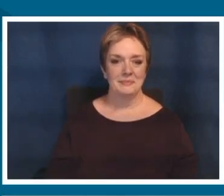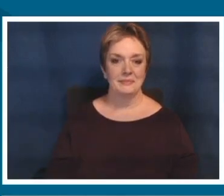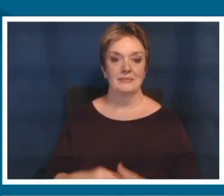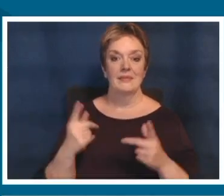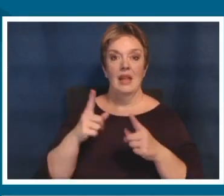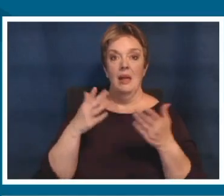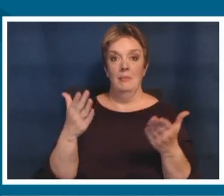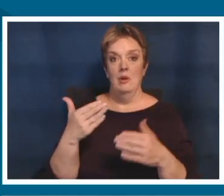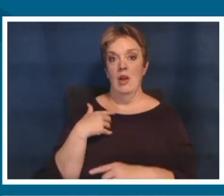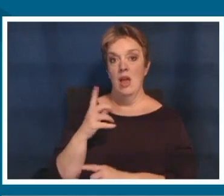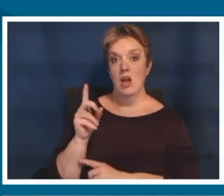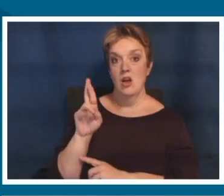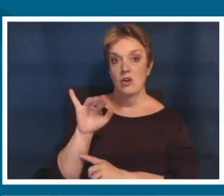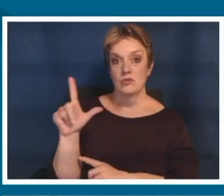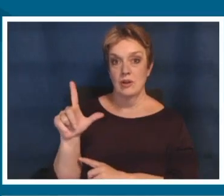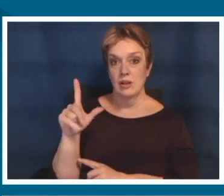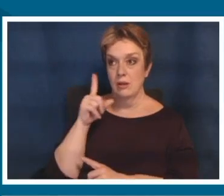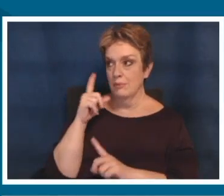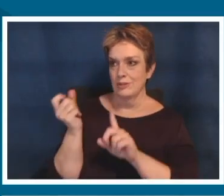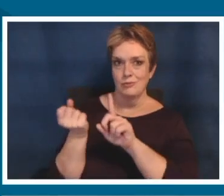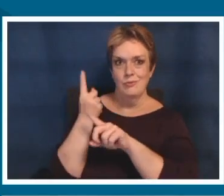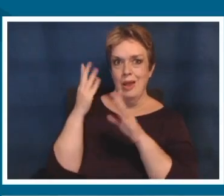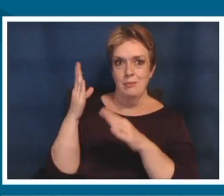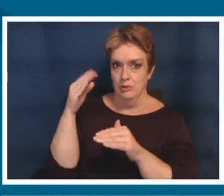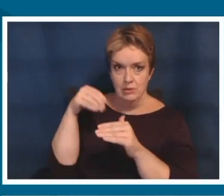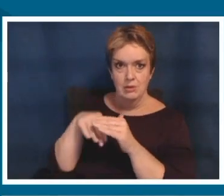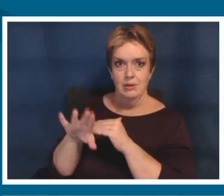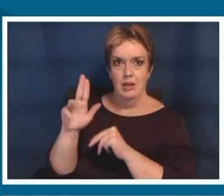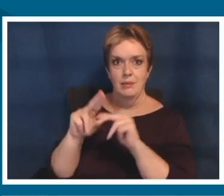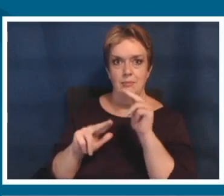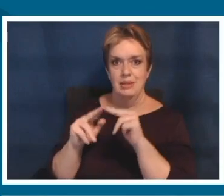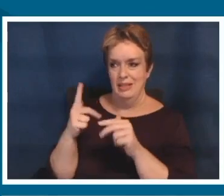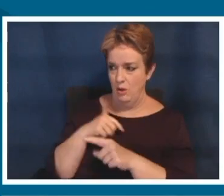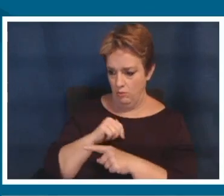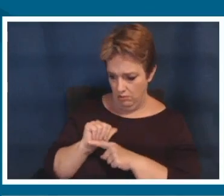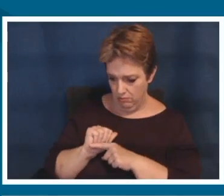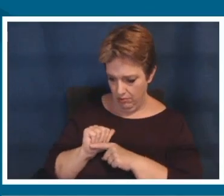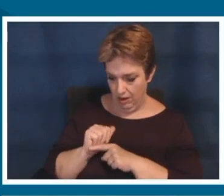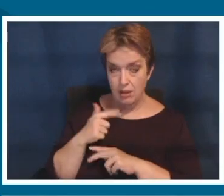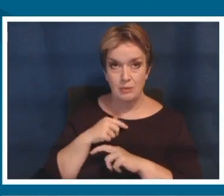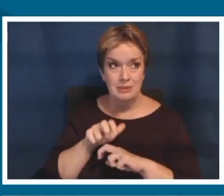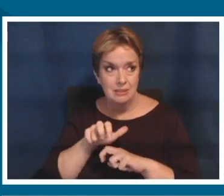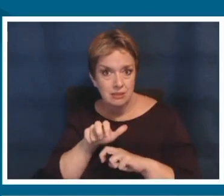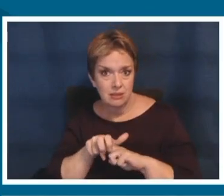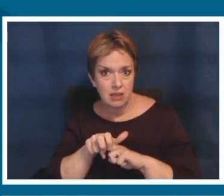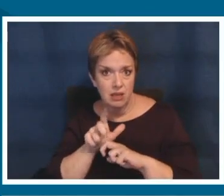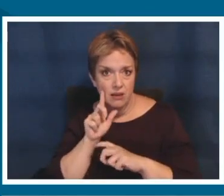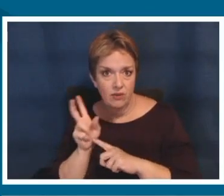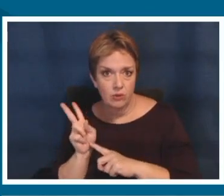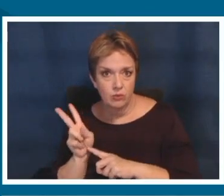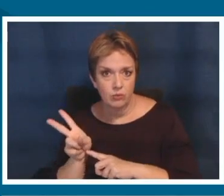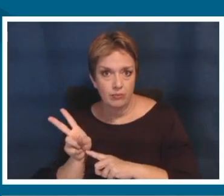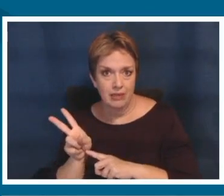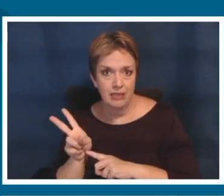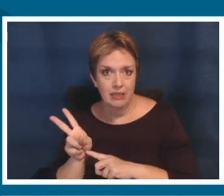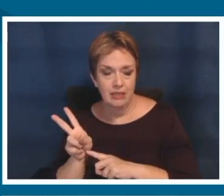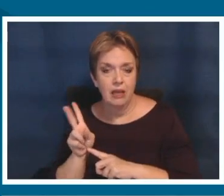got into the building we also sat there for about two minutes when